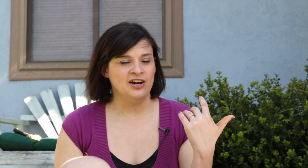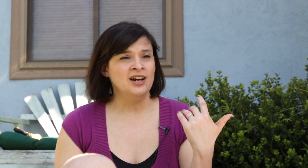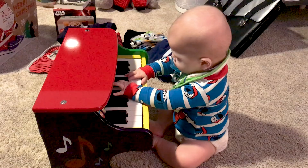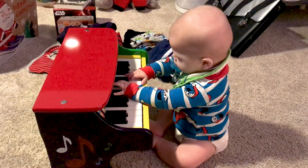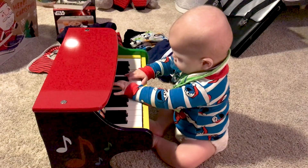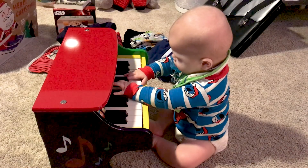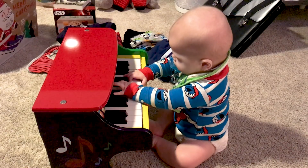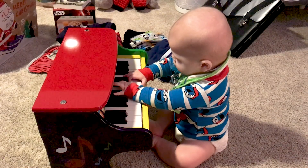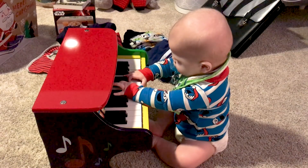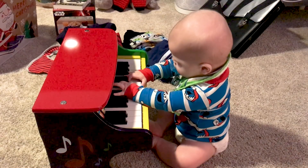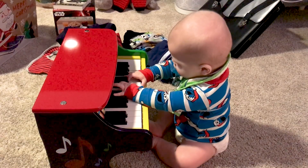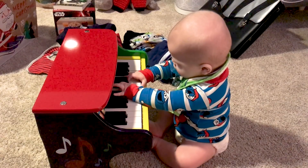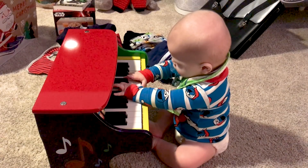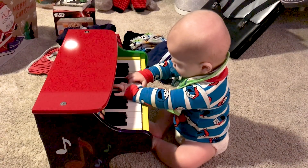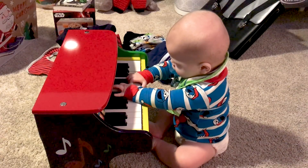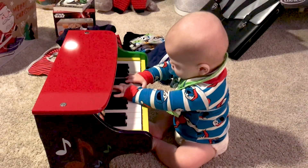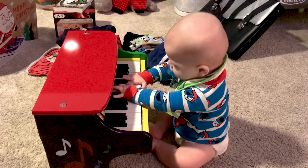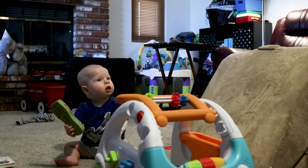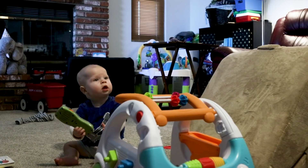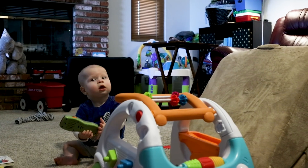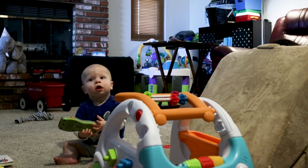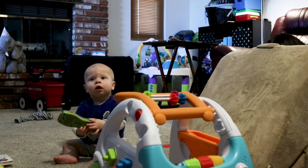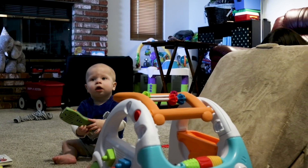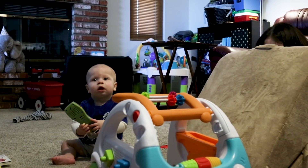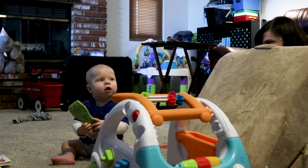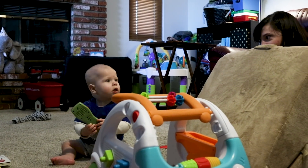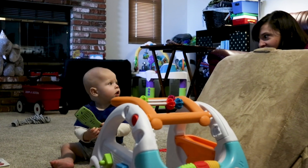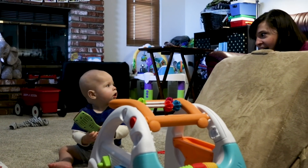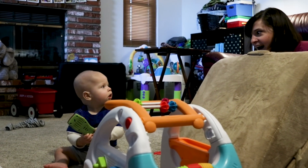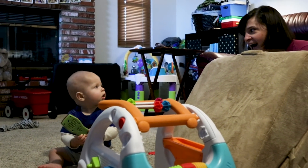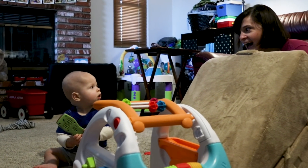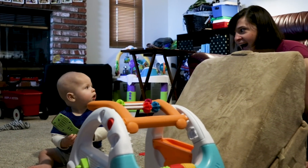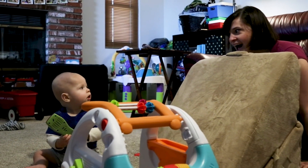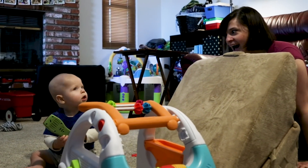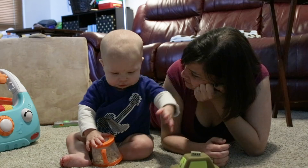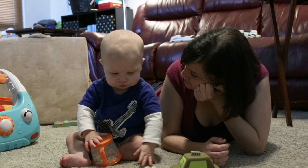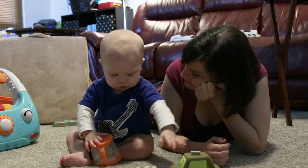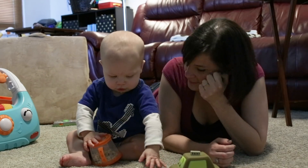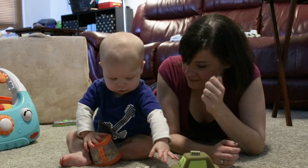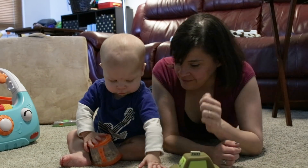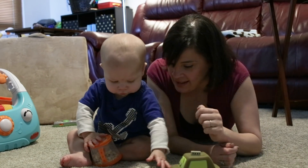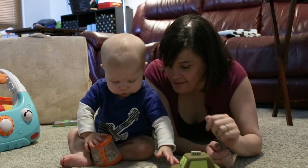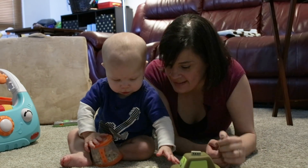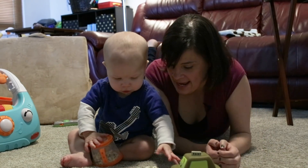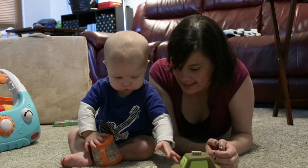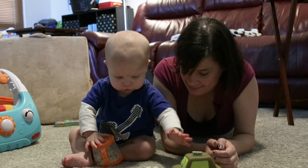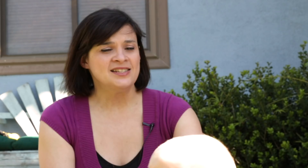but I've talked to parents all over the country with children with unilateral hearing loss, and their experiences are vastly different in terms of communication.